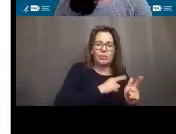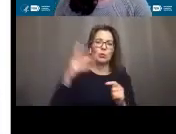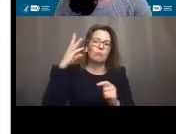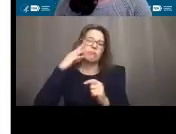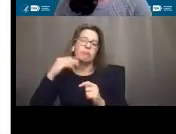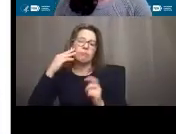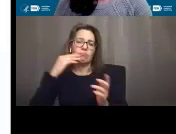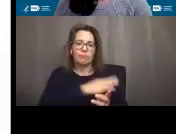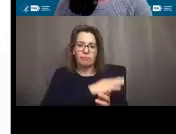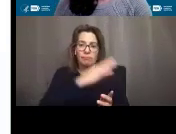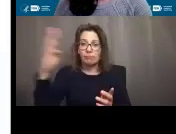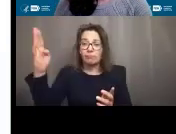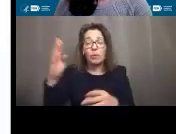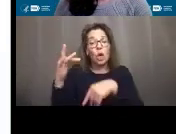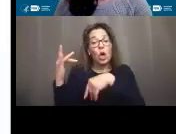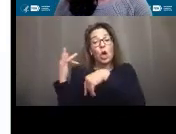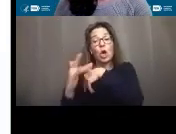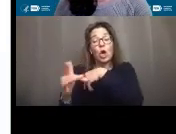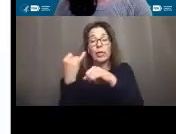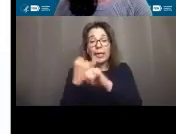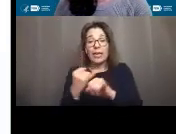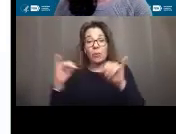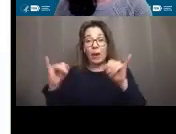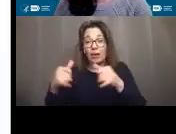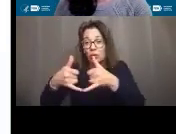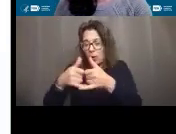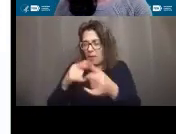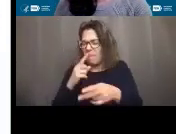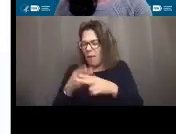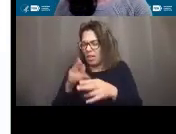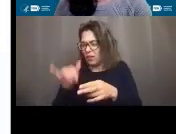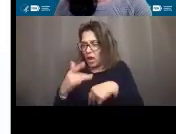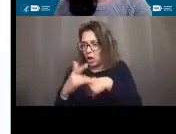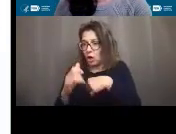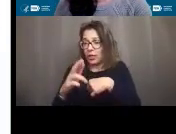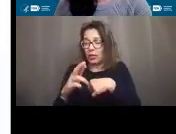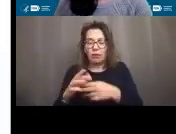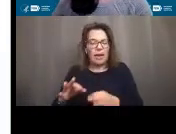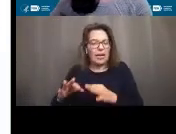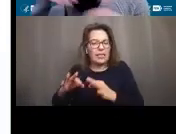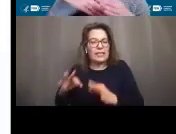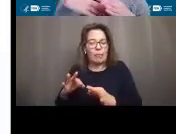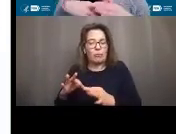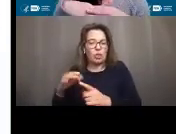so R01, P01, U01 and others, and this can be to support individuals